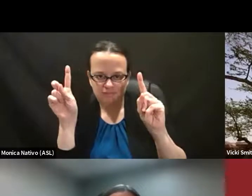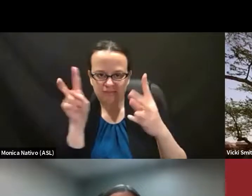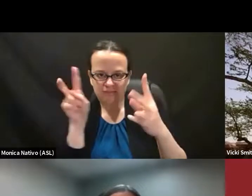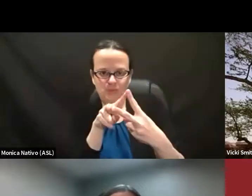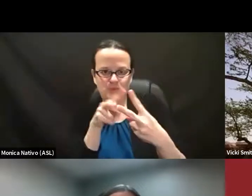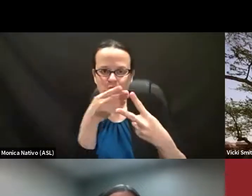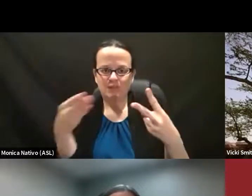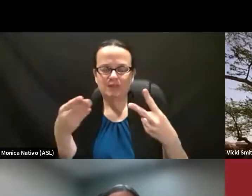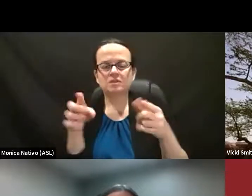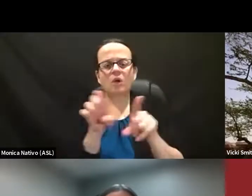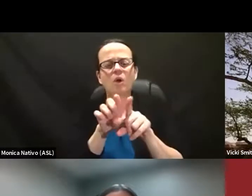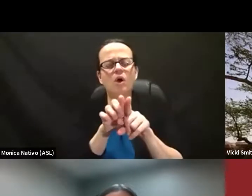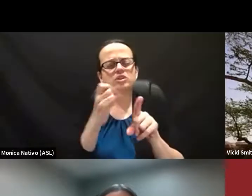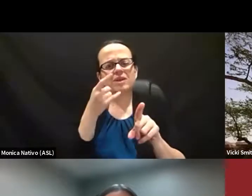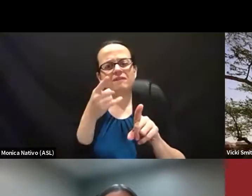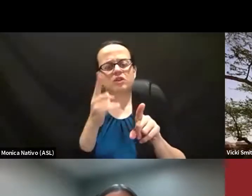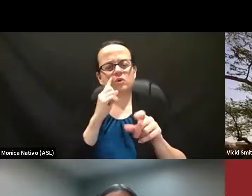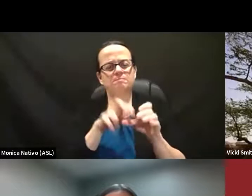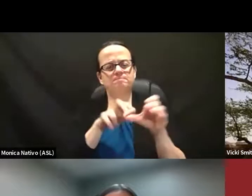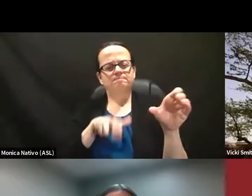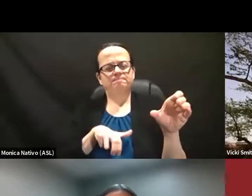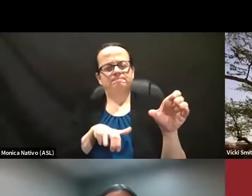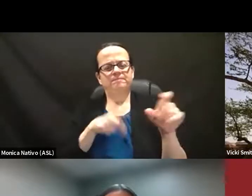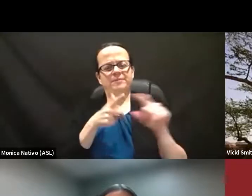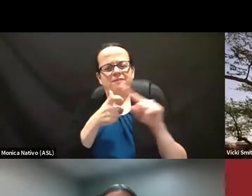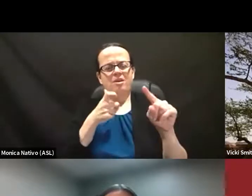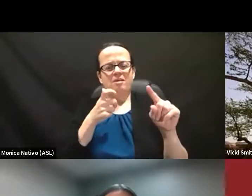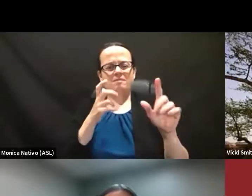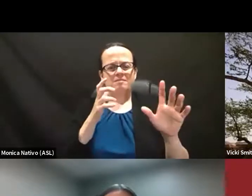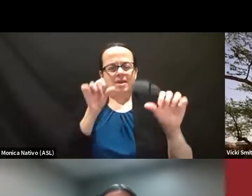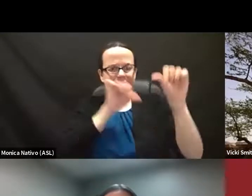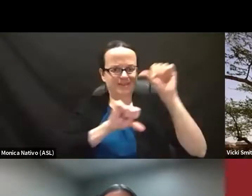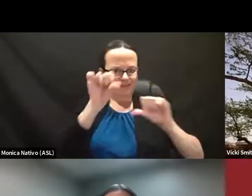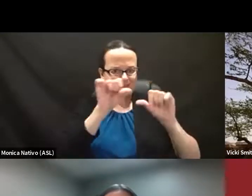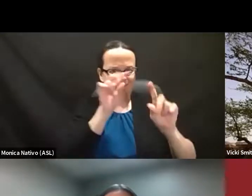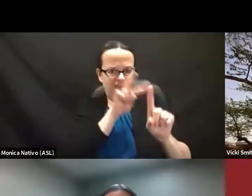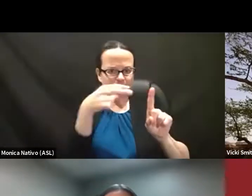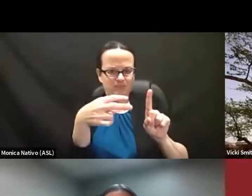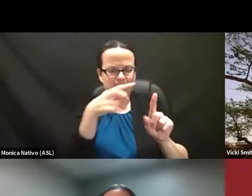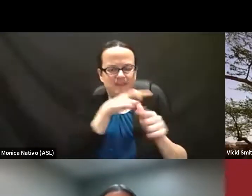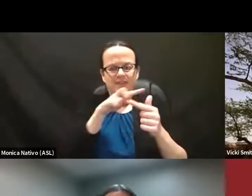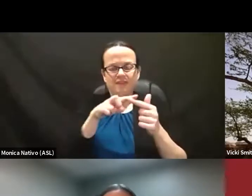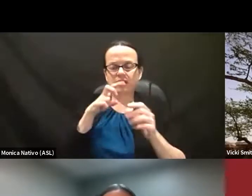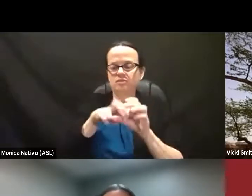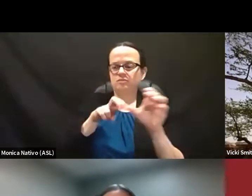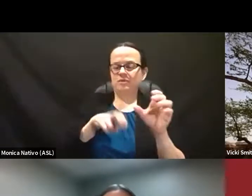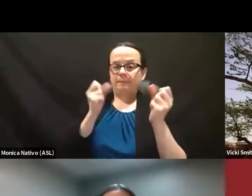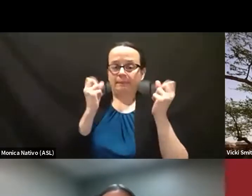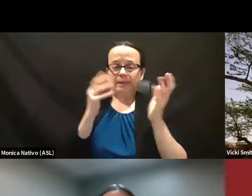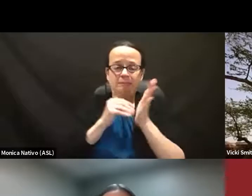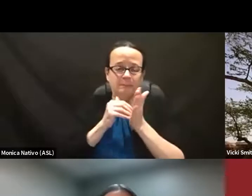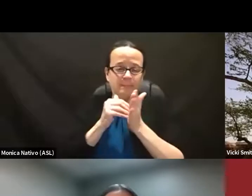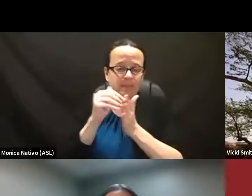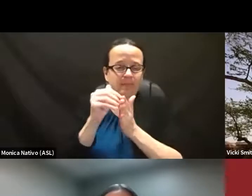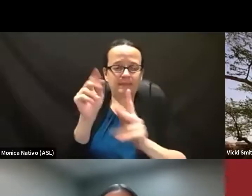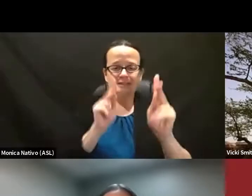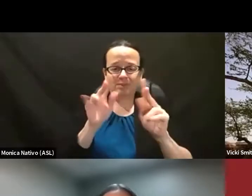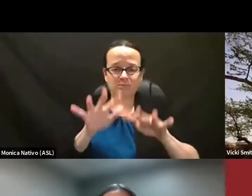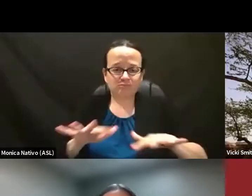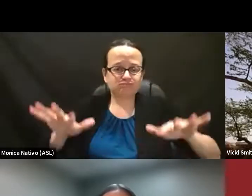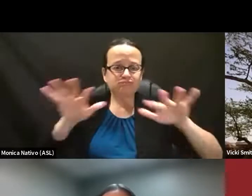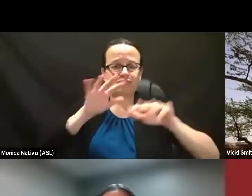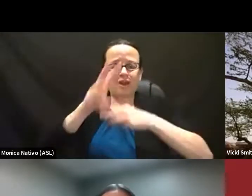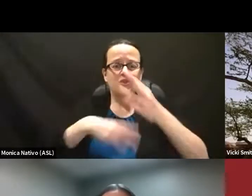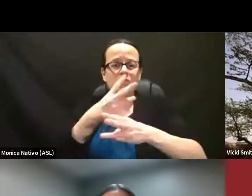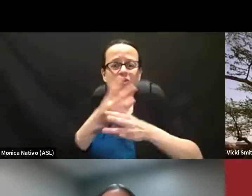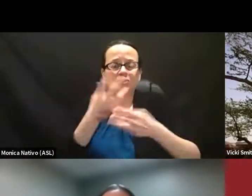Josh Allen (RN): I also think, if you just step back from less of a sort of scientific standpoint and look at the many millions of people around the world that have now had these vaccines.